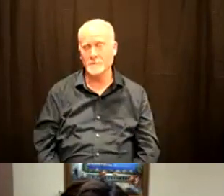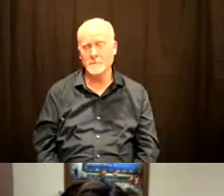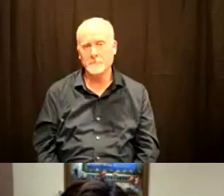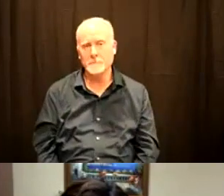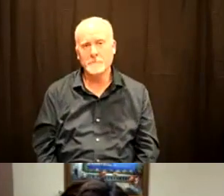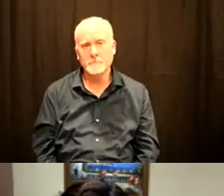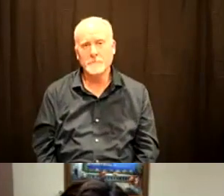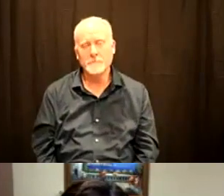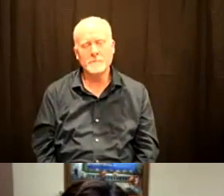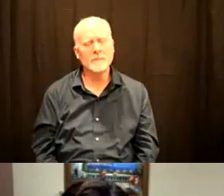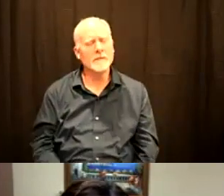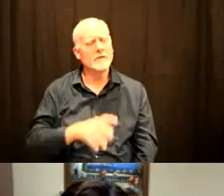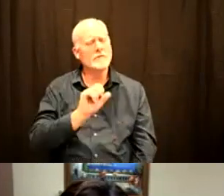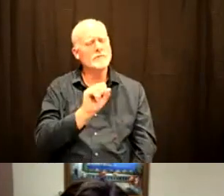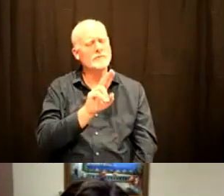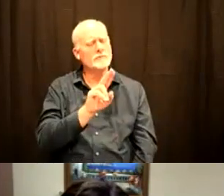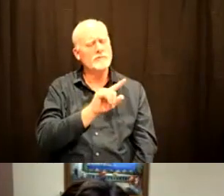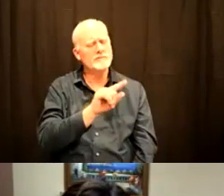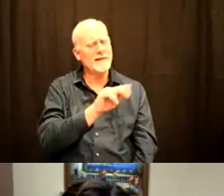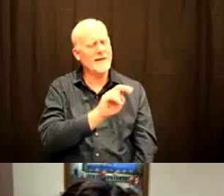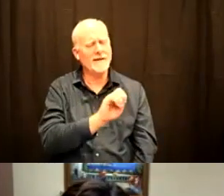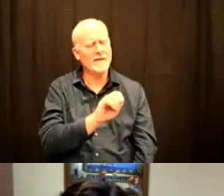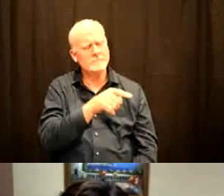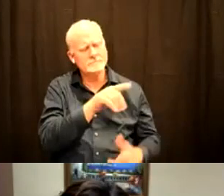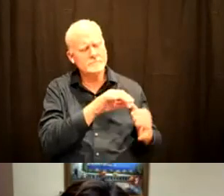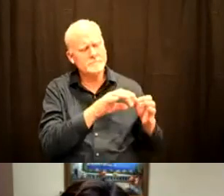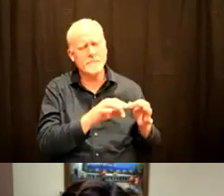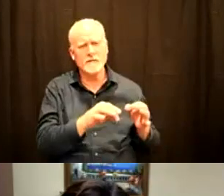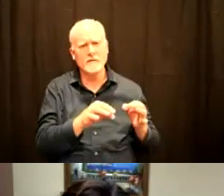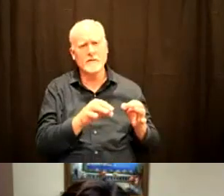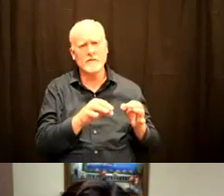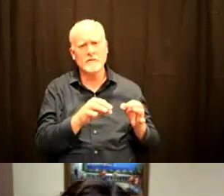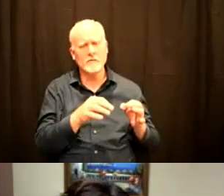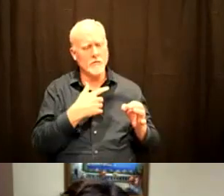tuesday and what about what about your because i know we consulted very heavily with you and